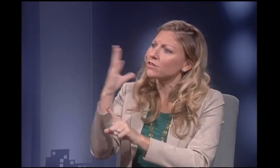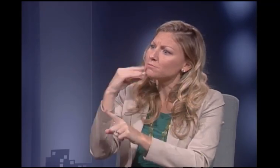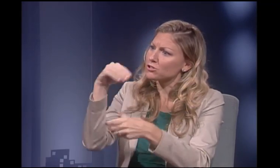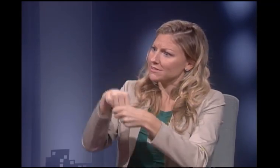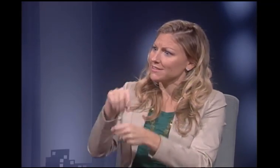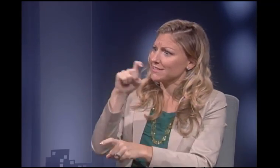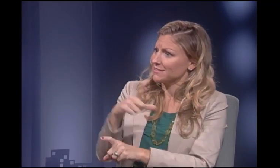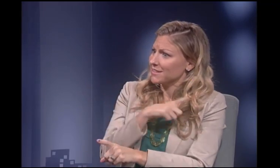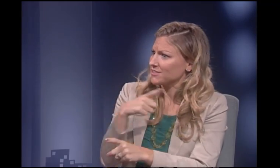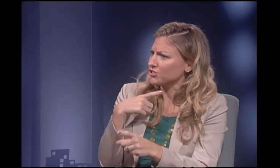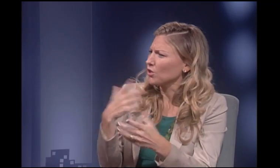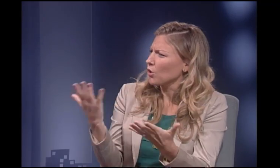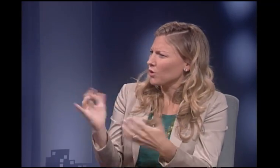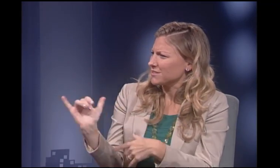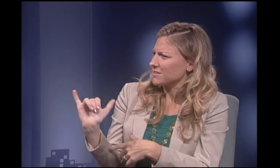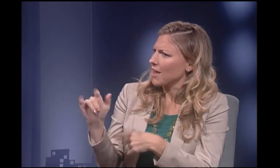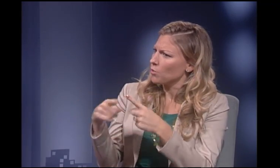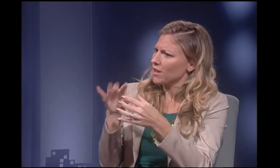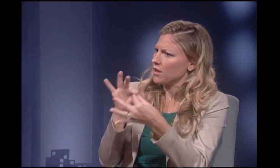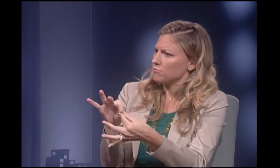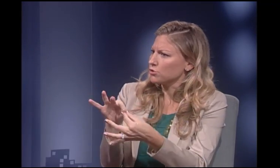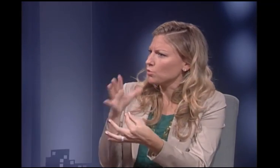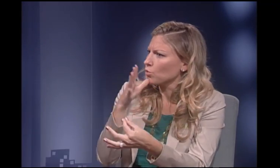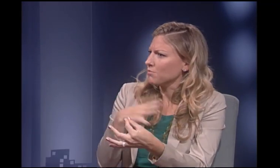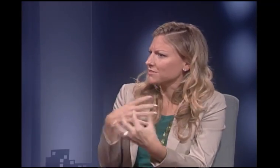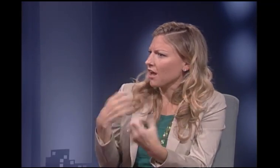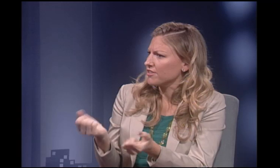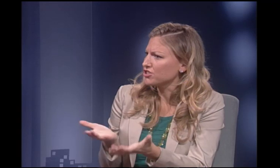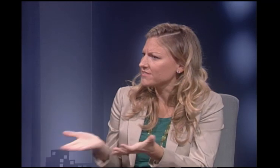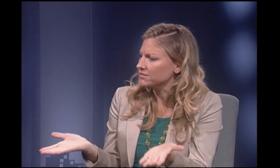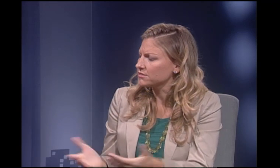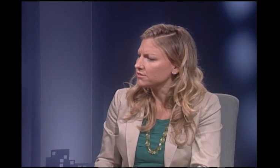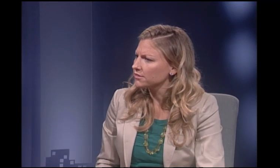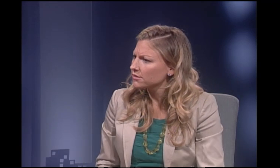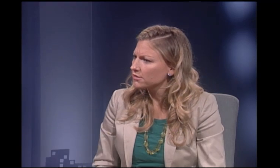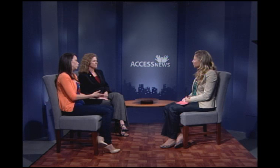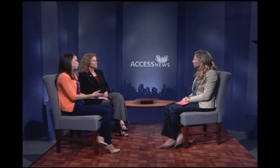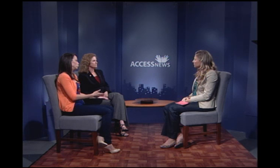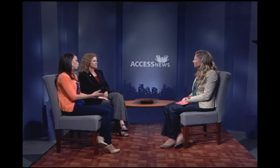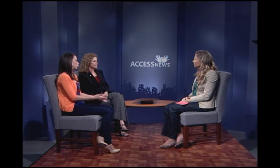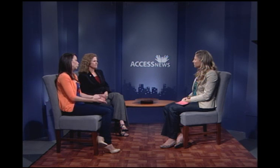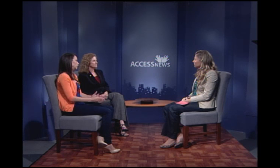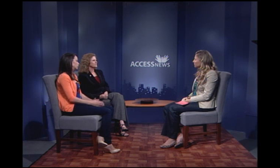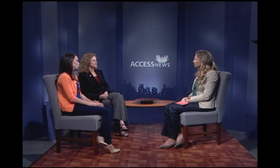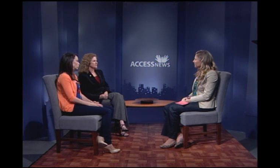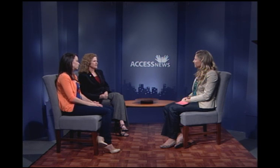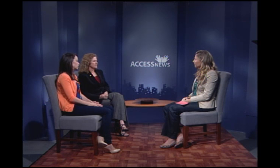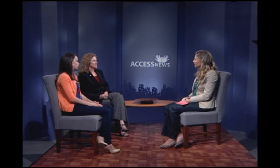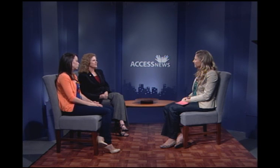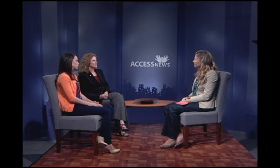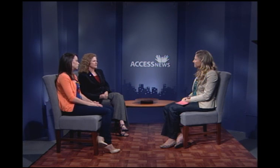with medical, what is it like being in the legislature and doing work related to women's health services?